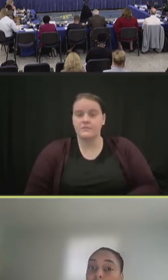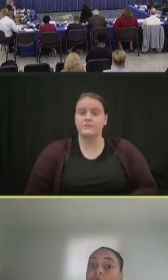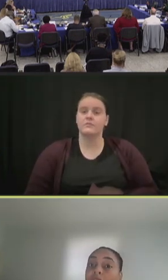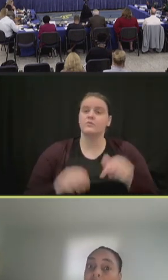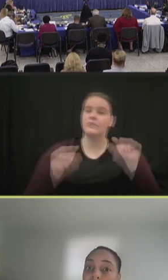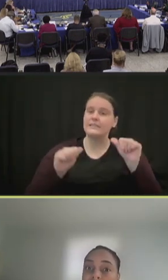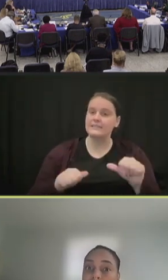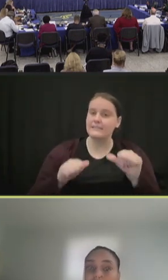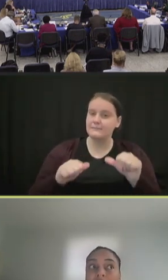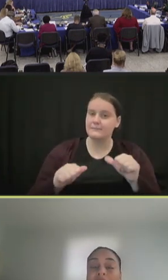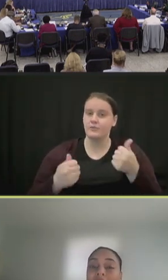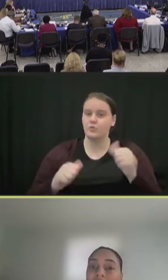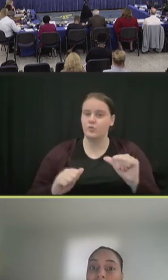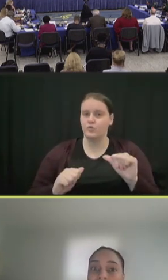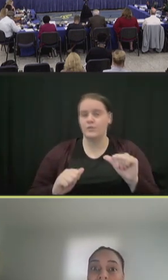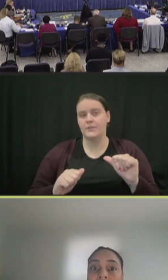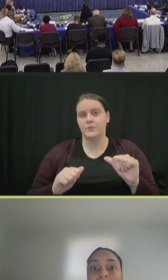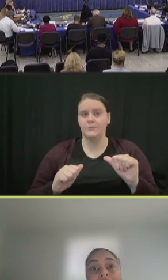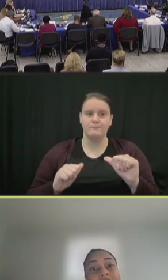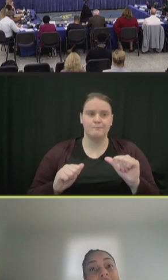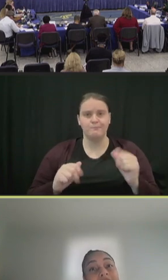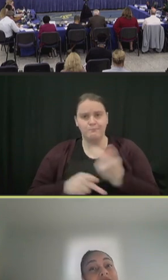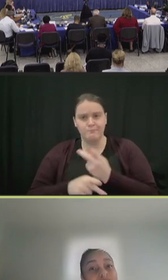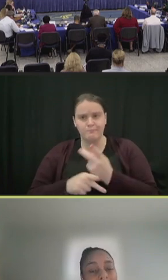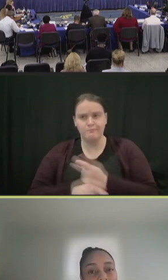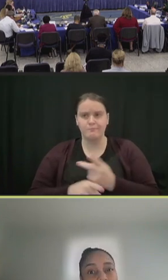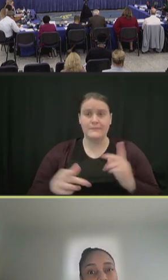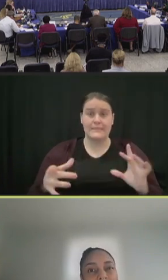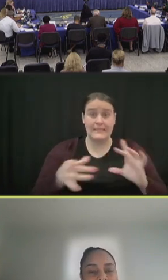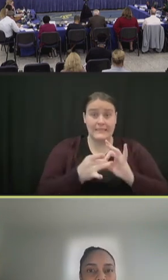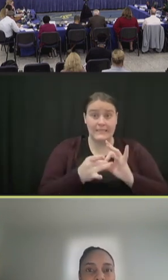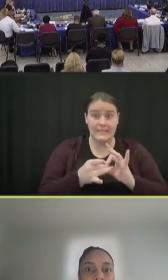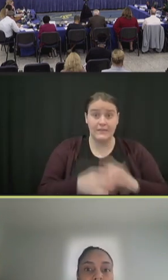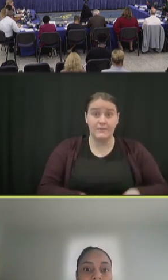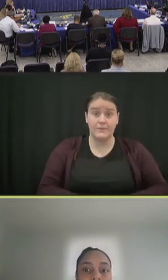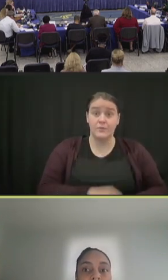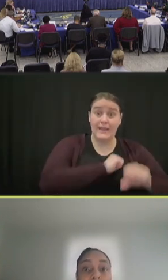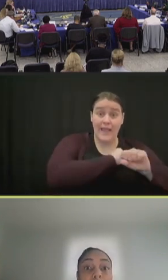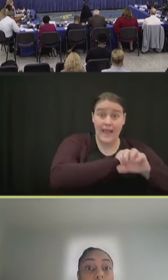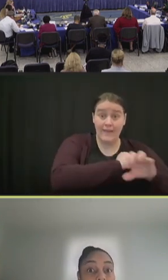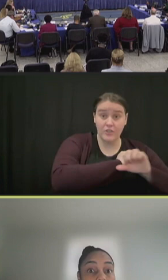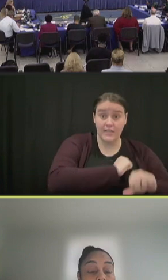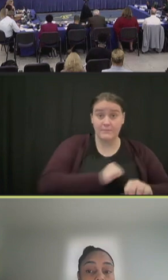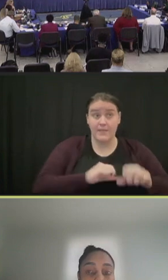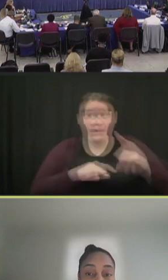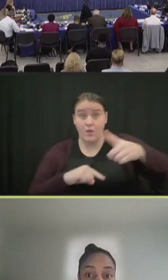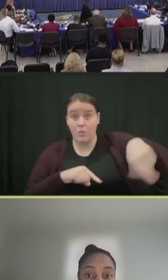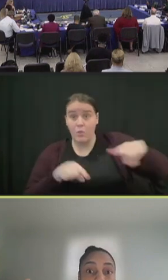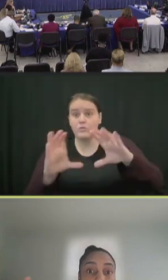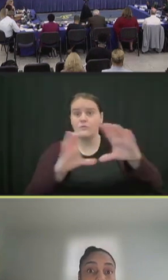sort of a link between our ads and any change across those metrics. But we are specifically